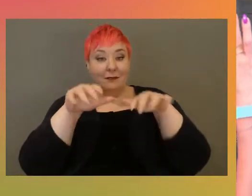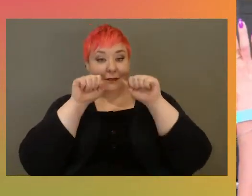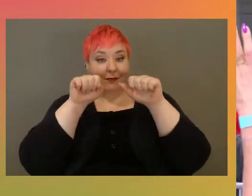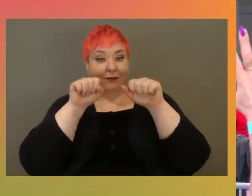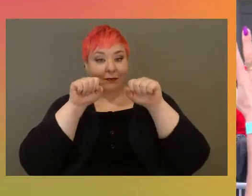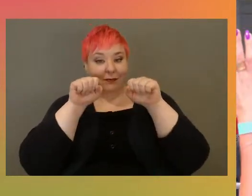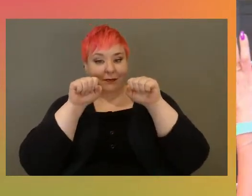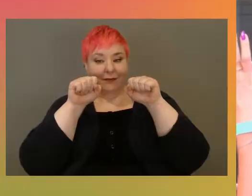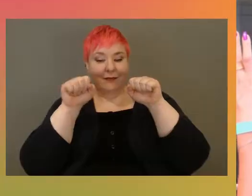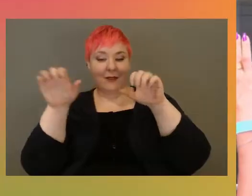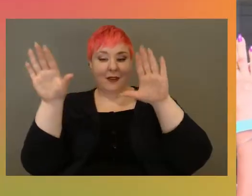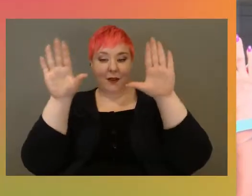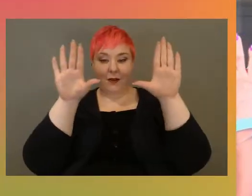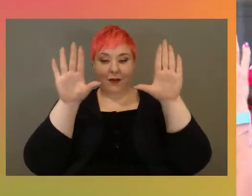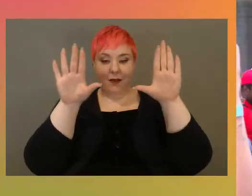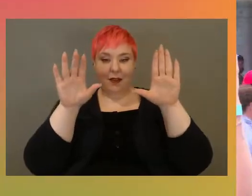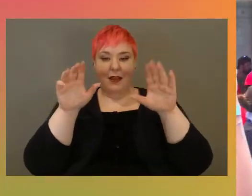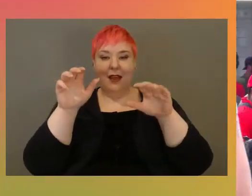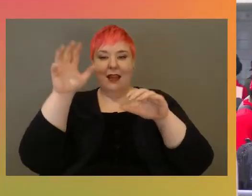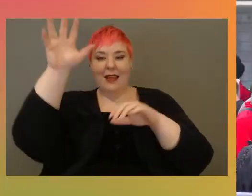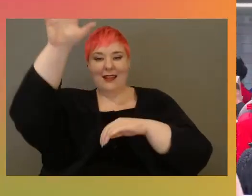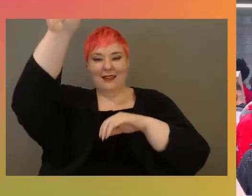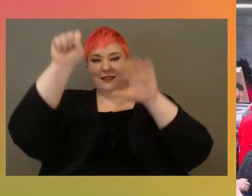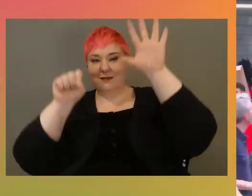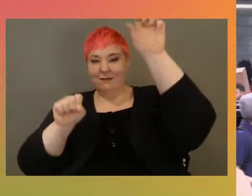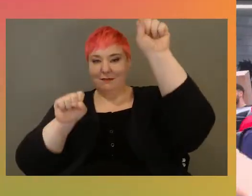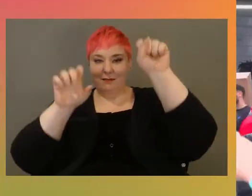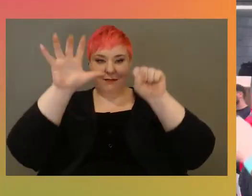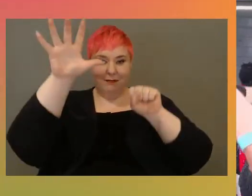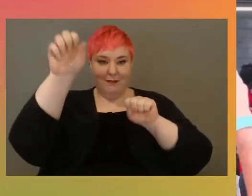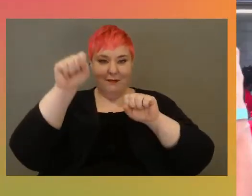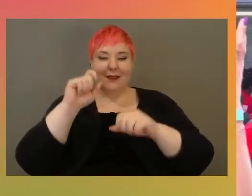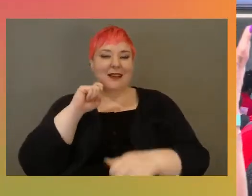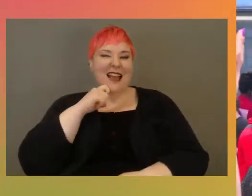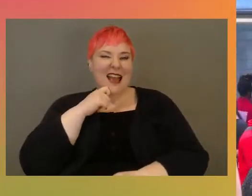TO THE RIGHT.